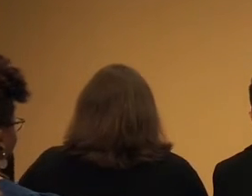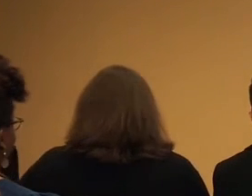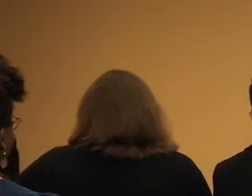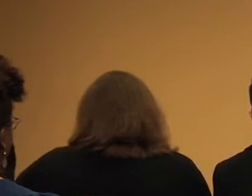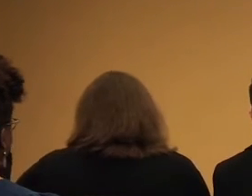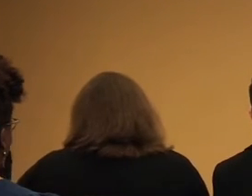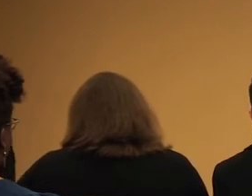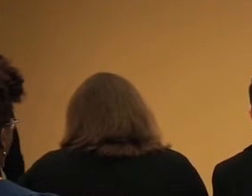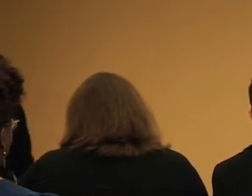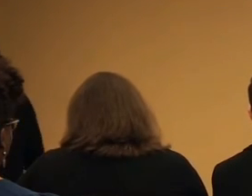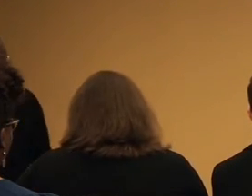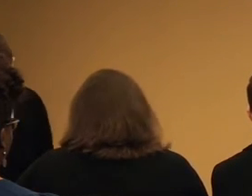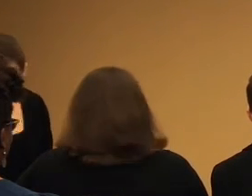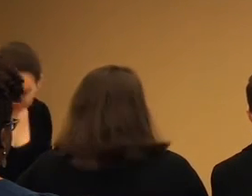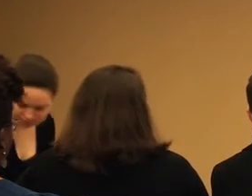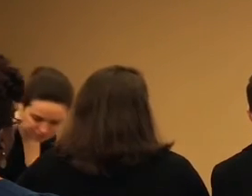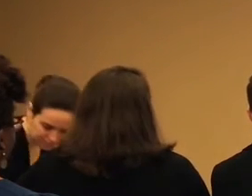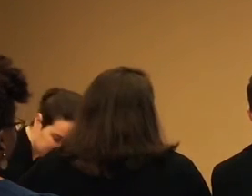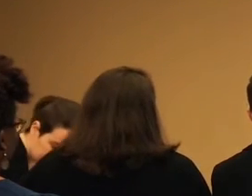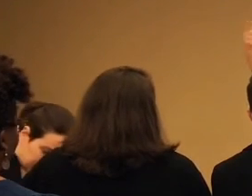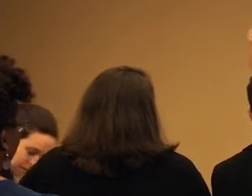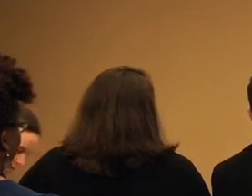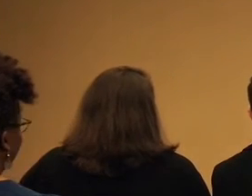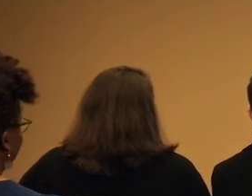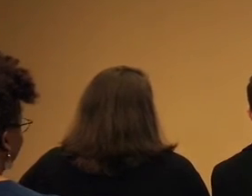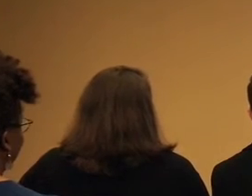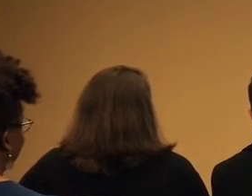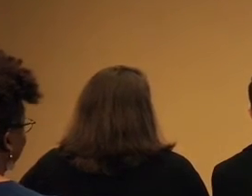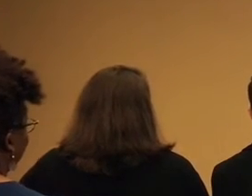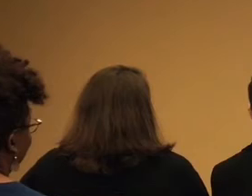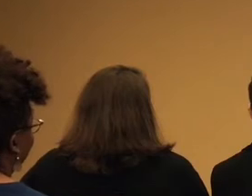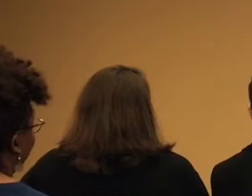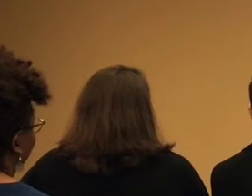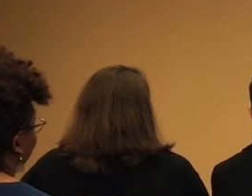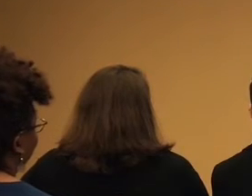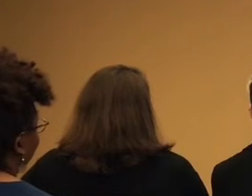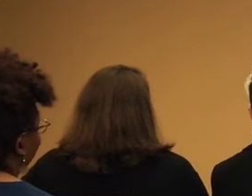All right, I'm sure you all did not expect a title like this for my presentation look big loud train